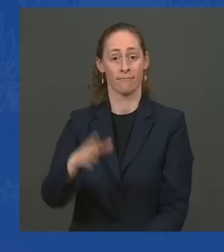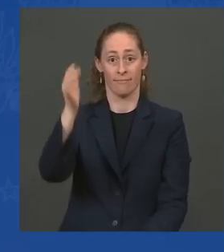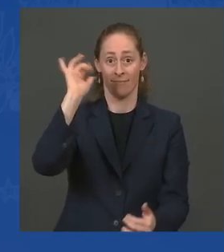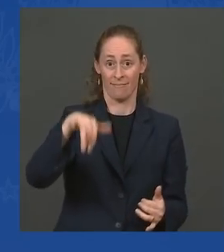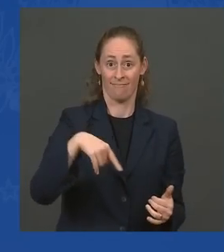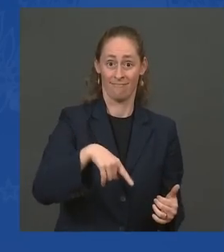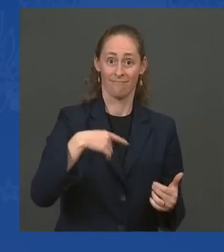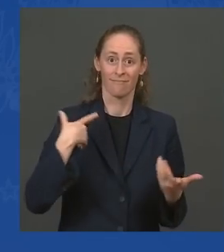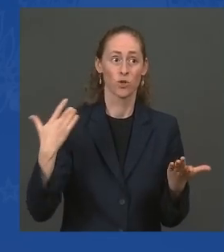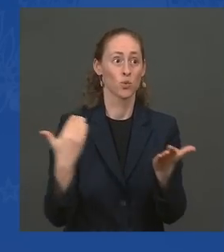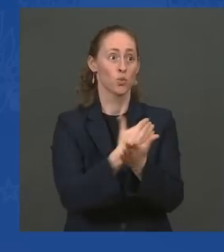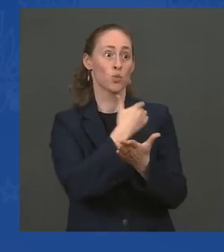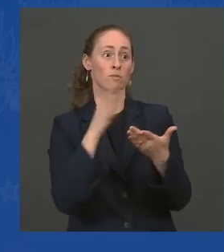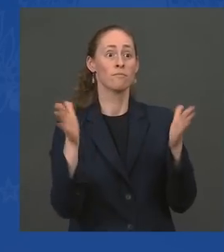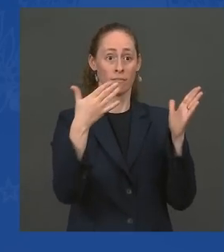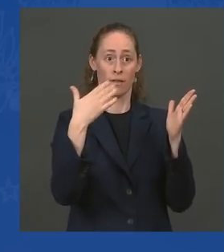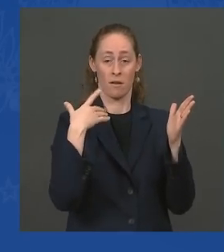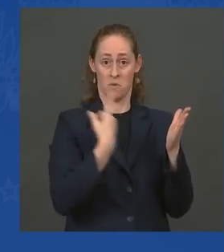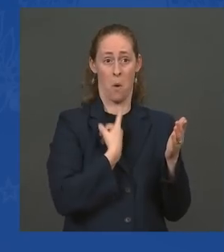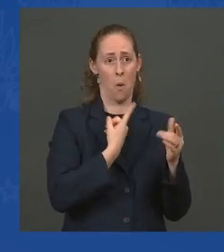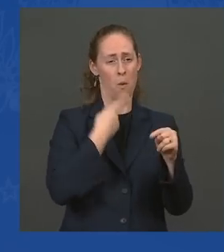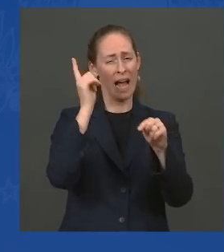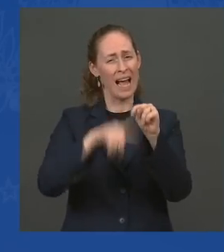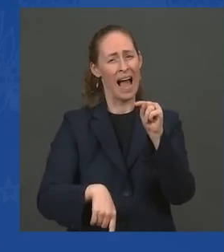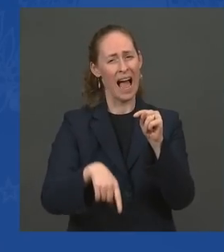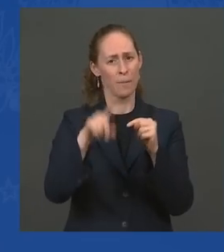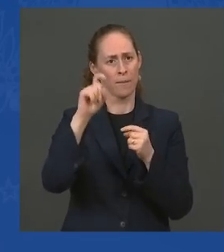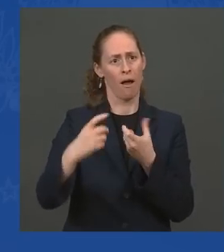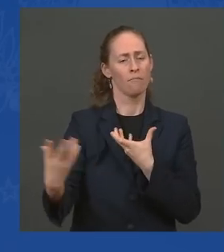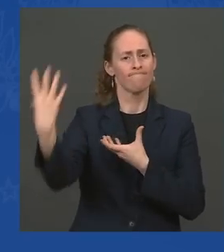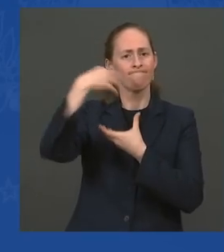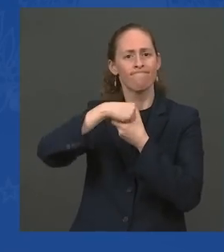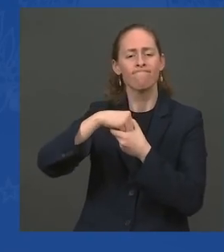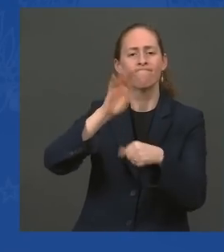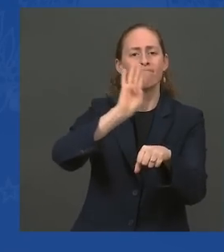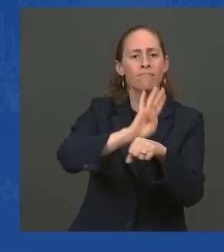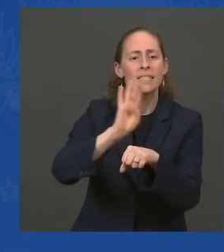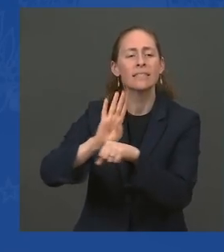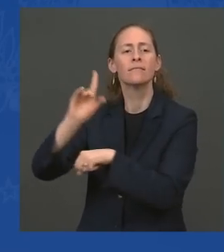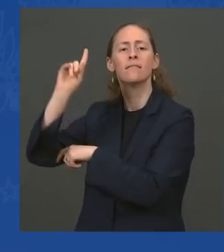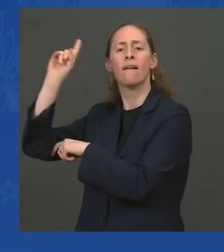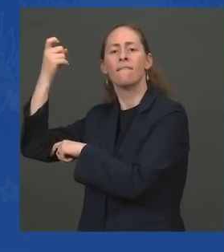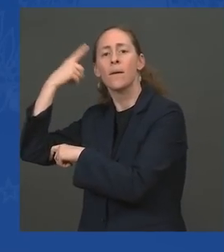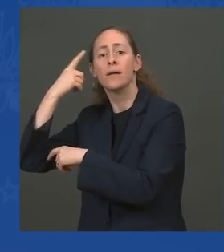This includes governments, businesses, communities and our employees starting in our own backyard.